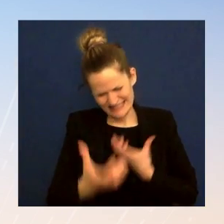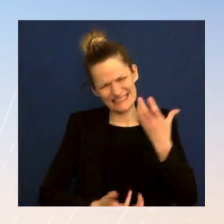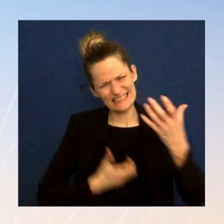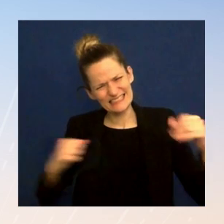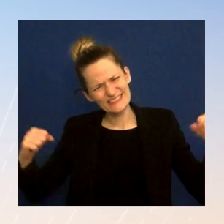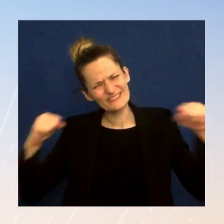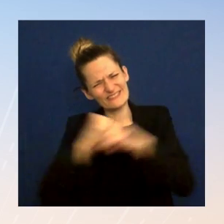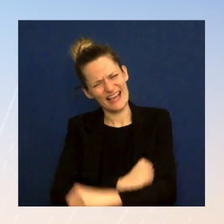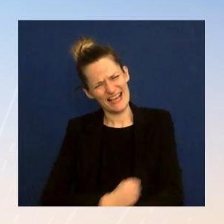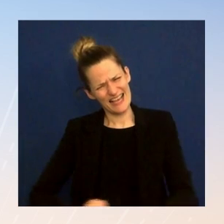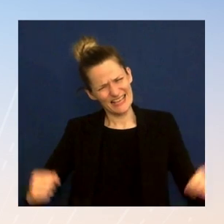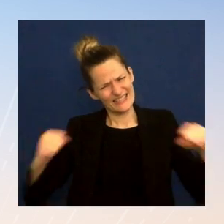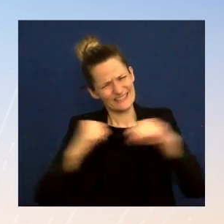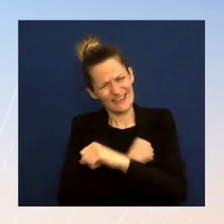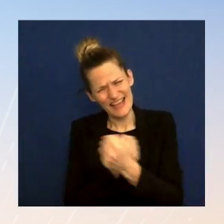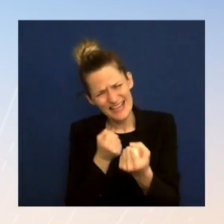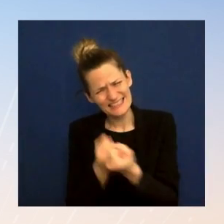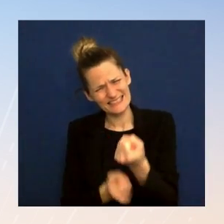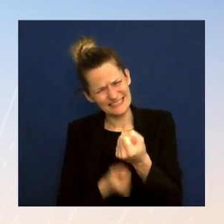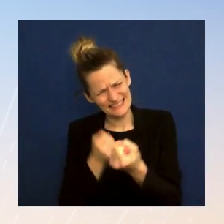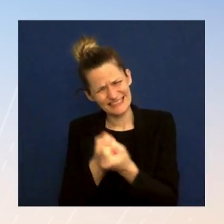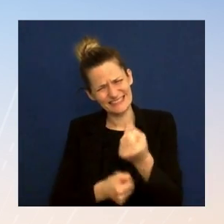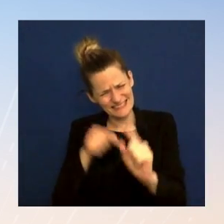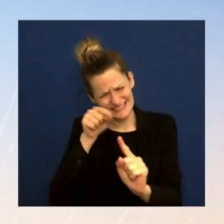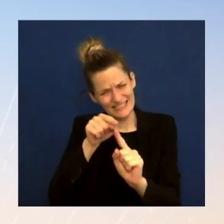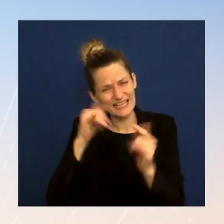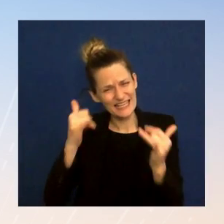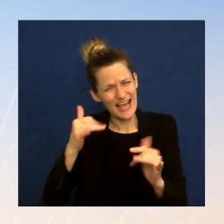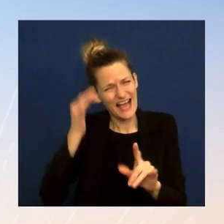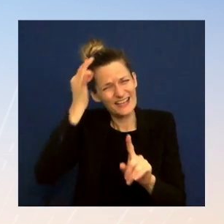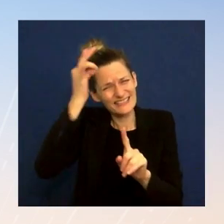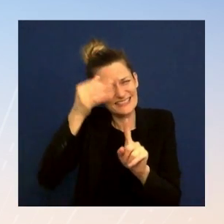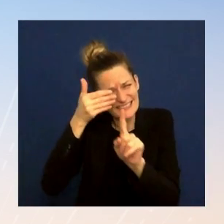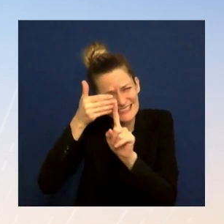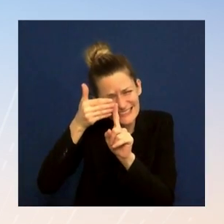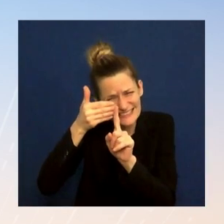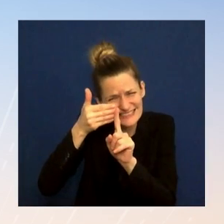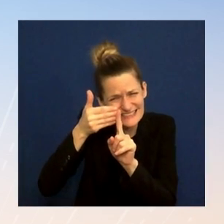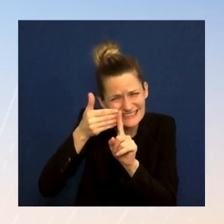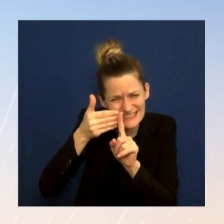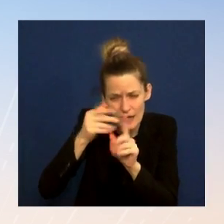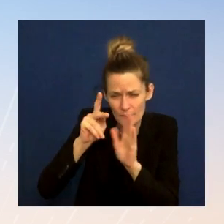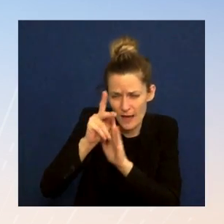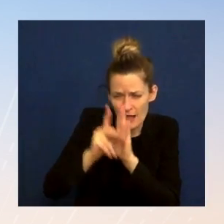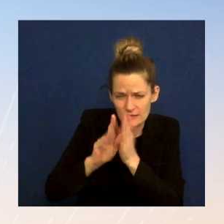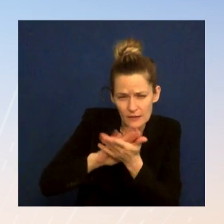of making a number of these policies law. And there are realities of governing and realities of policymaking,